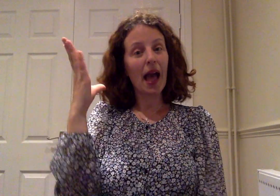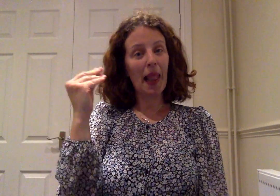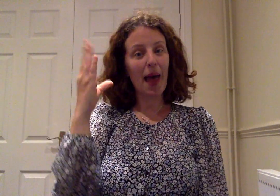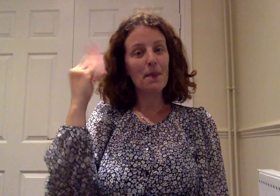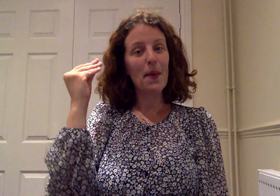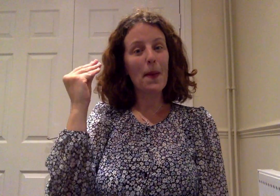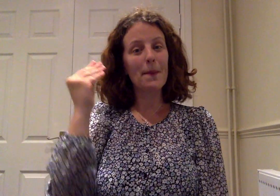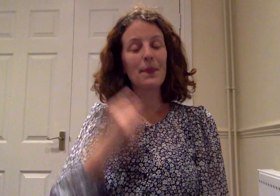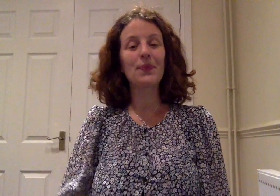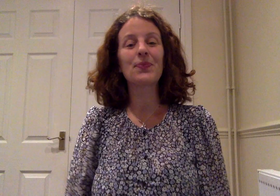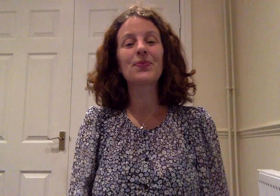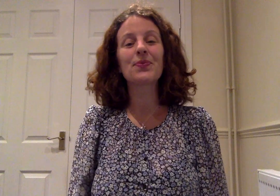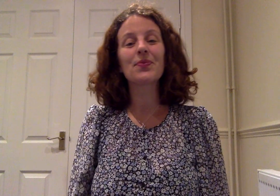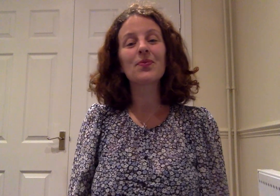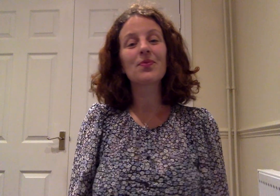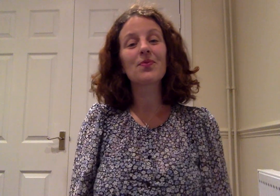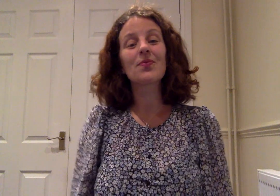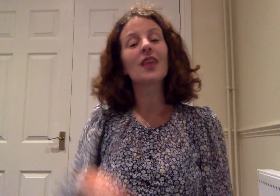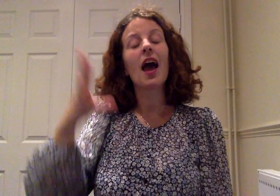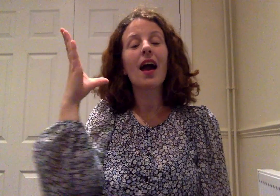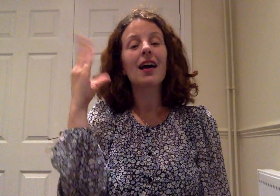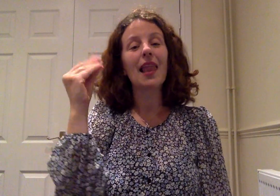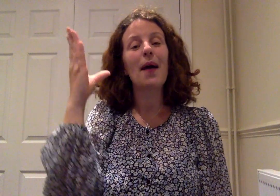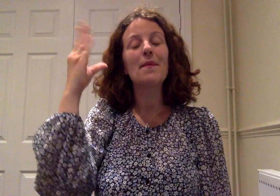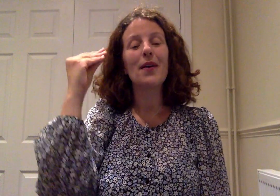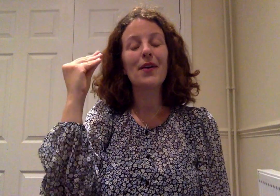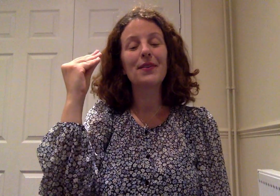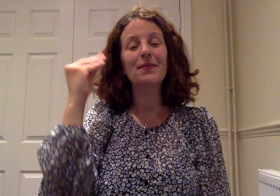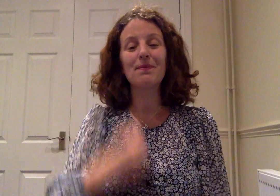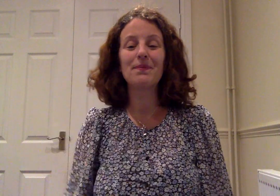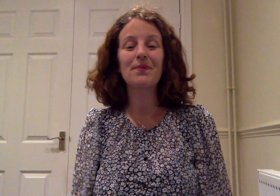Clapham